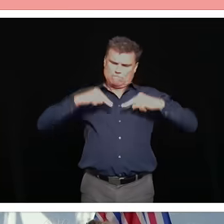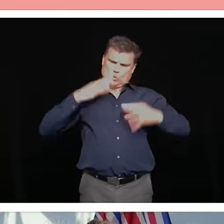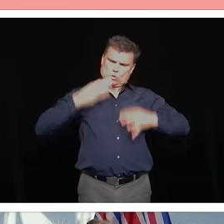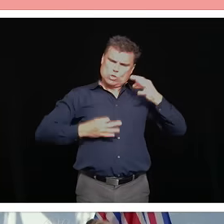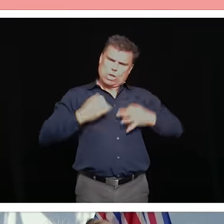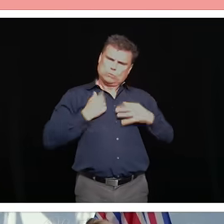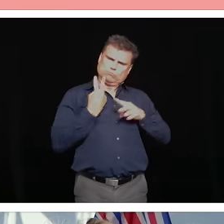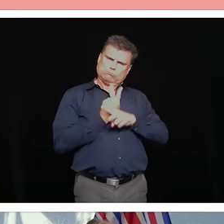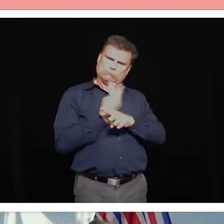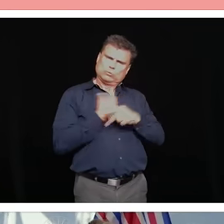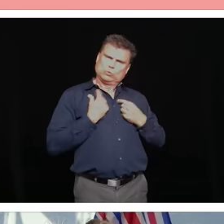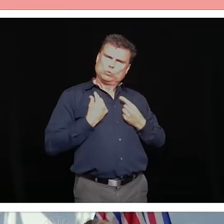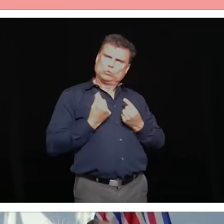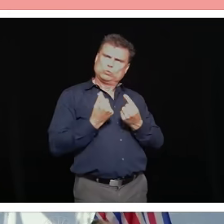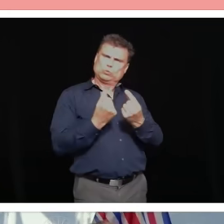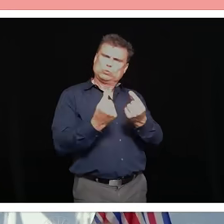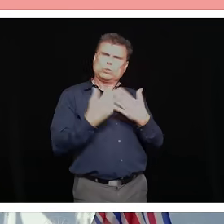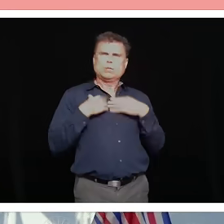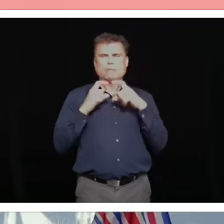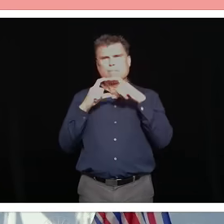identify all of your contacts and we make